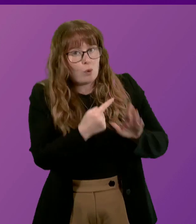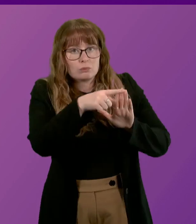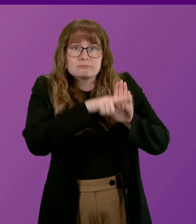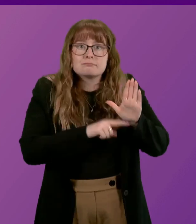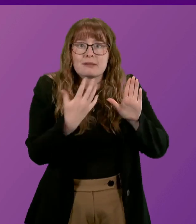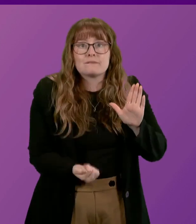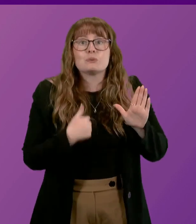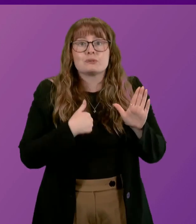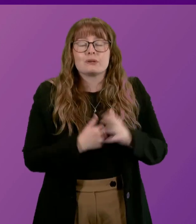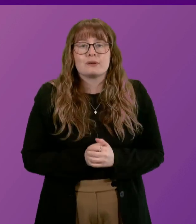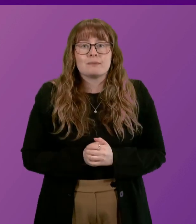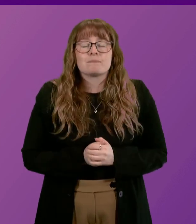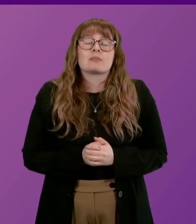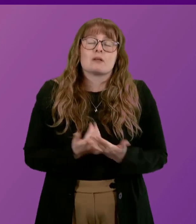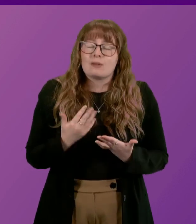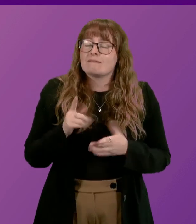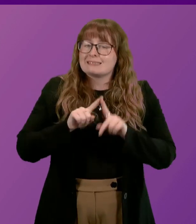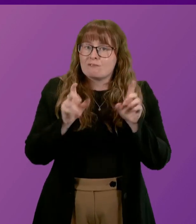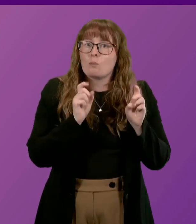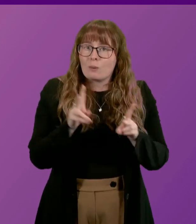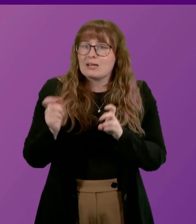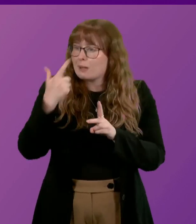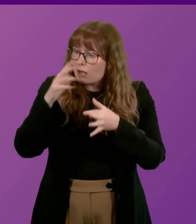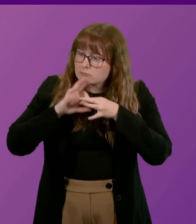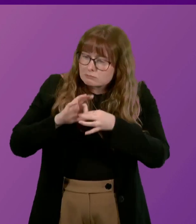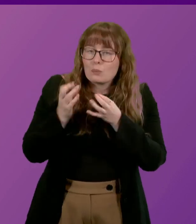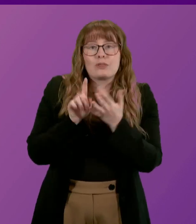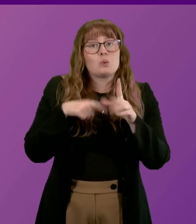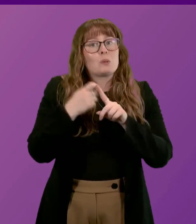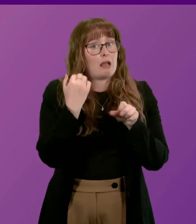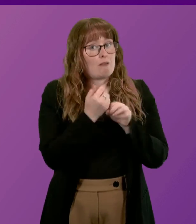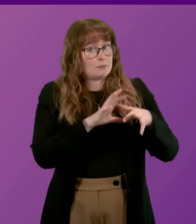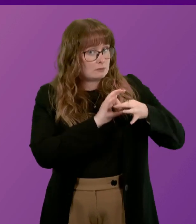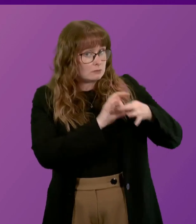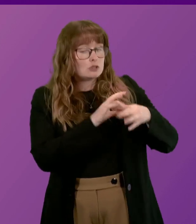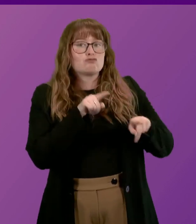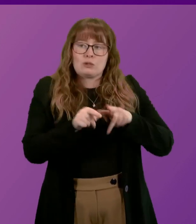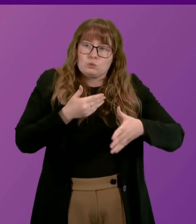There are ways in which we can work with the UK Government to address the issue. That is